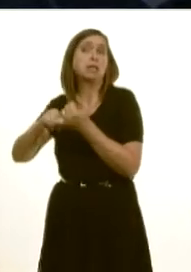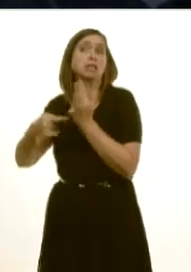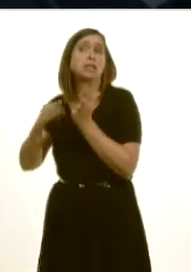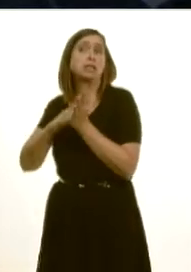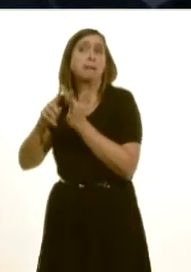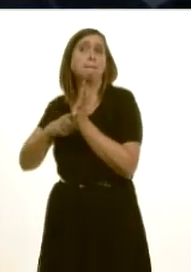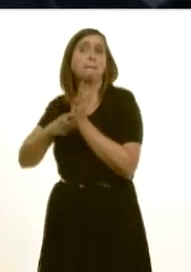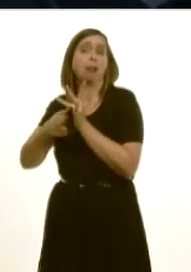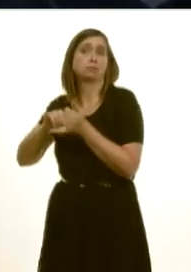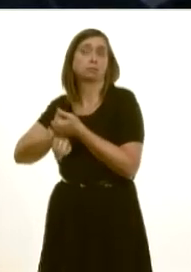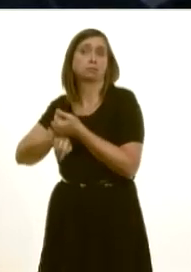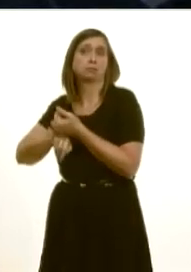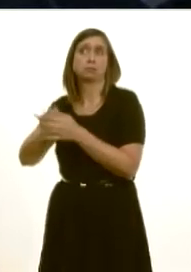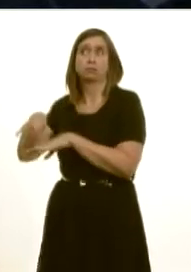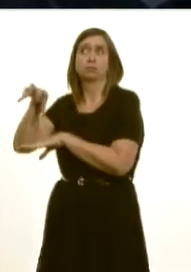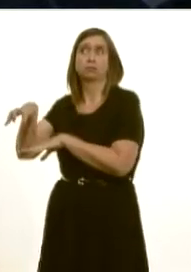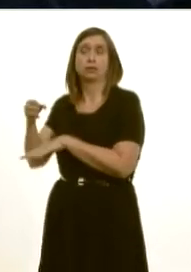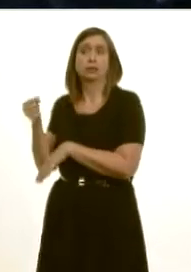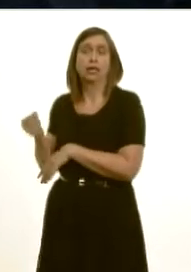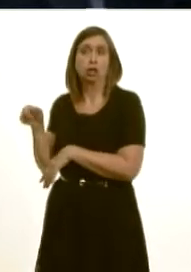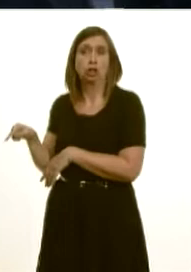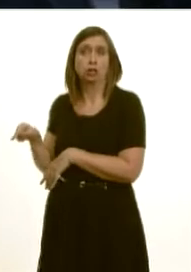we expect to see feasibility studies on that published?